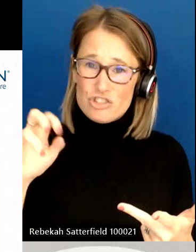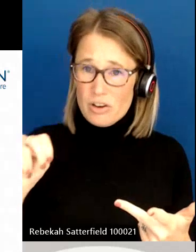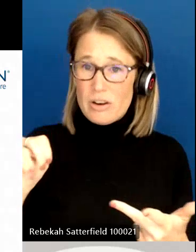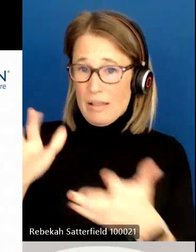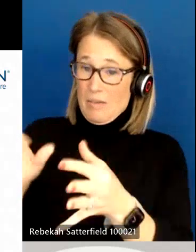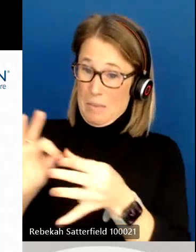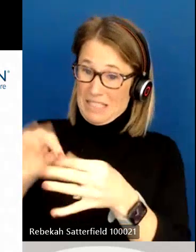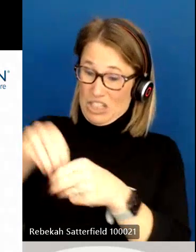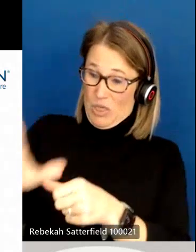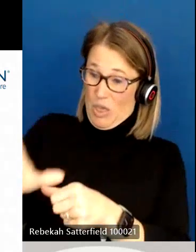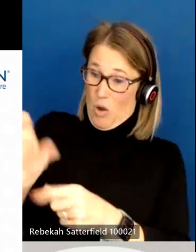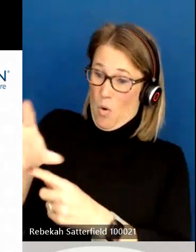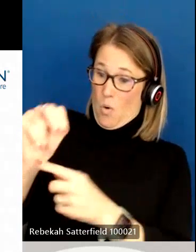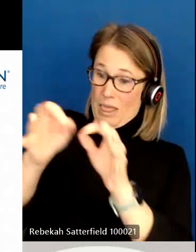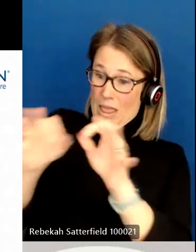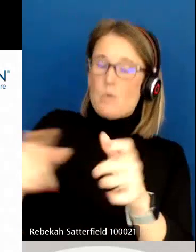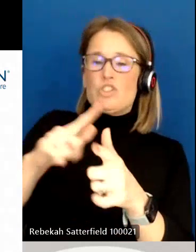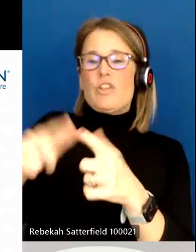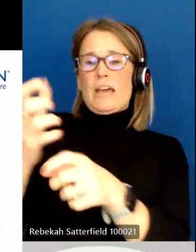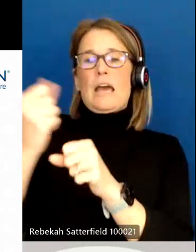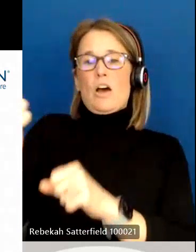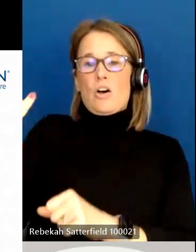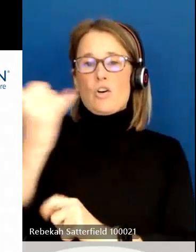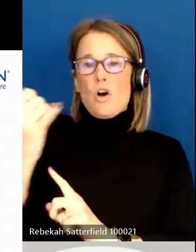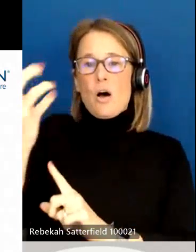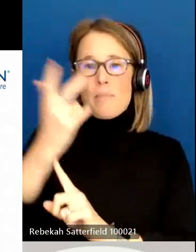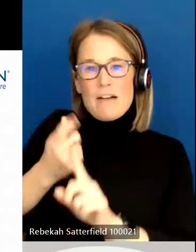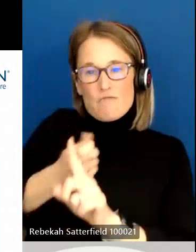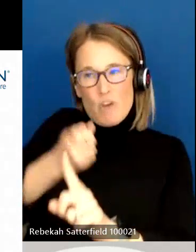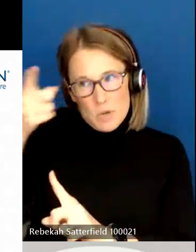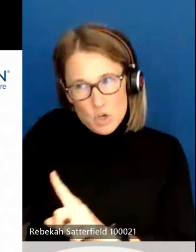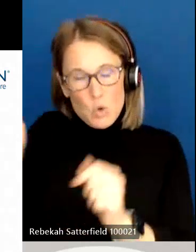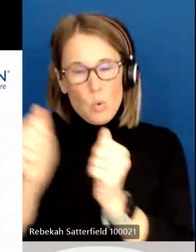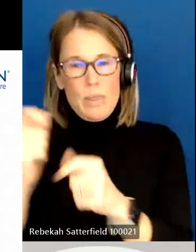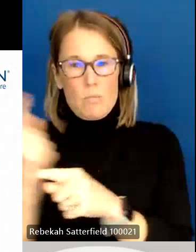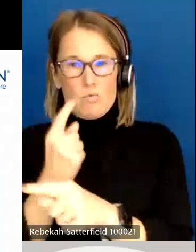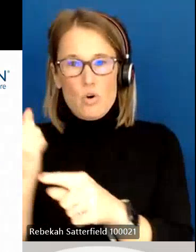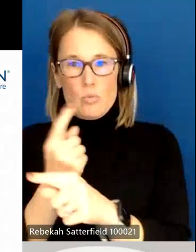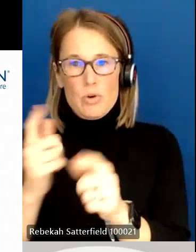receive a call back from you with the appropriate interpreter already on the line uh I mean that